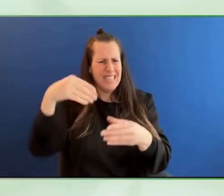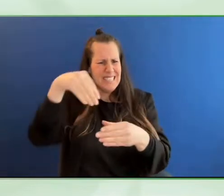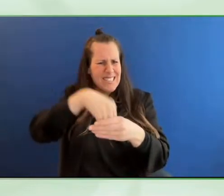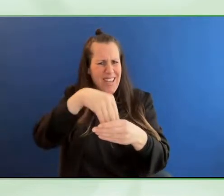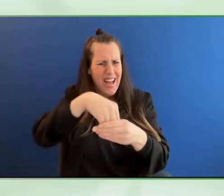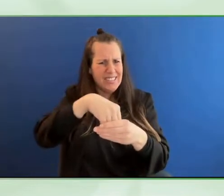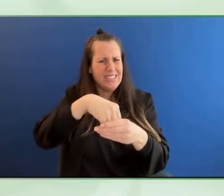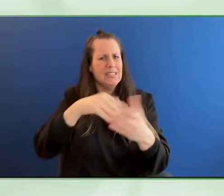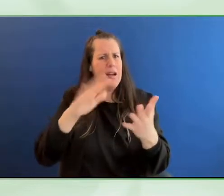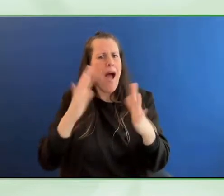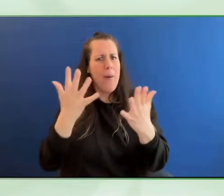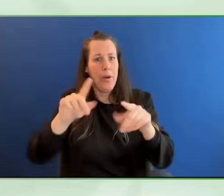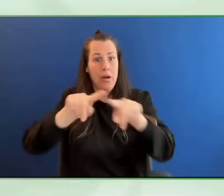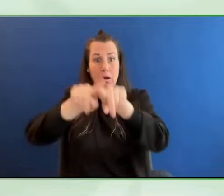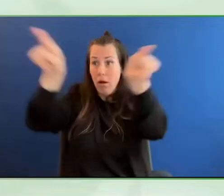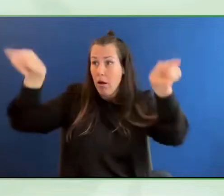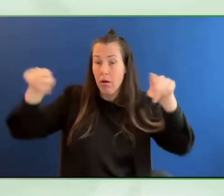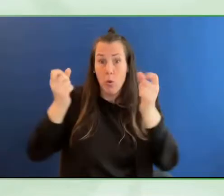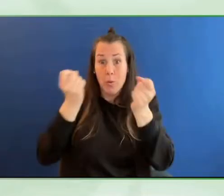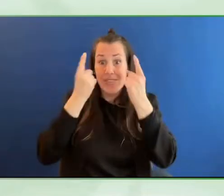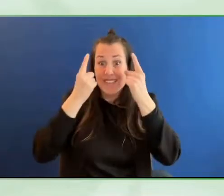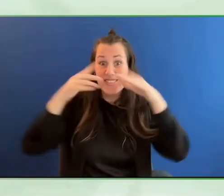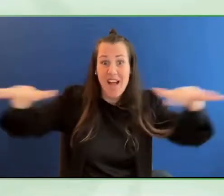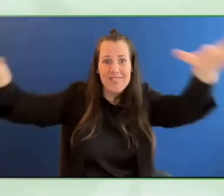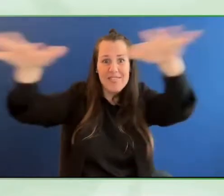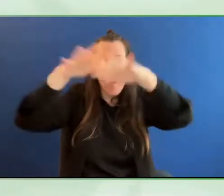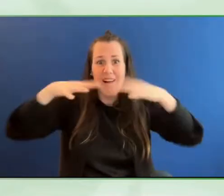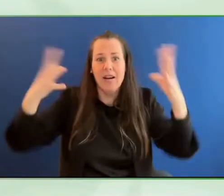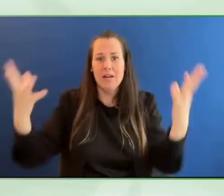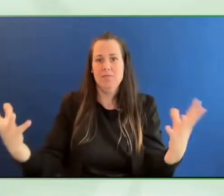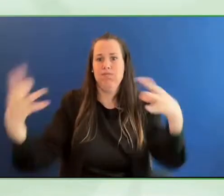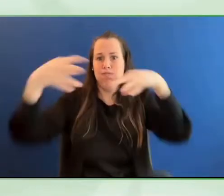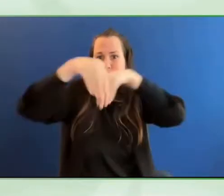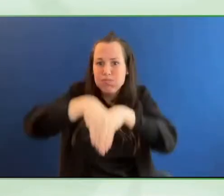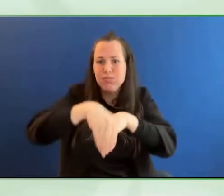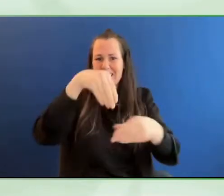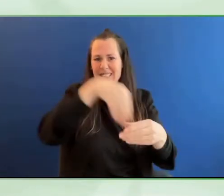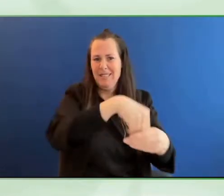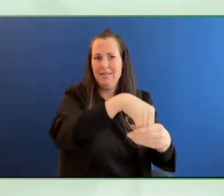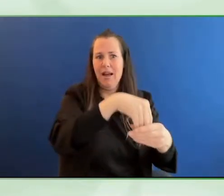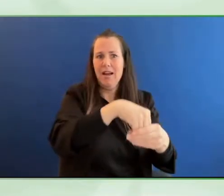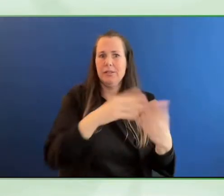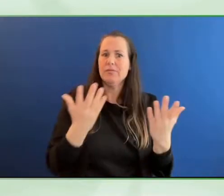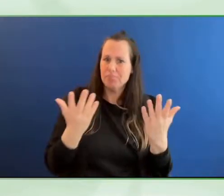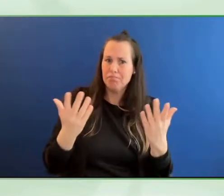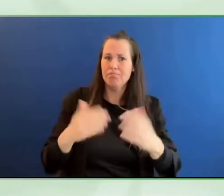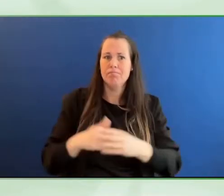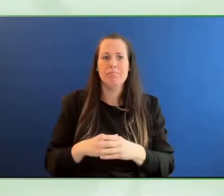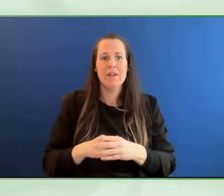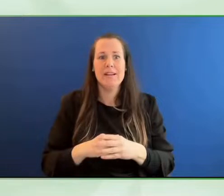Alt text is seemingly simple, just write a description for an image.